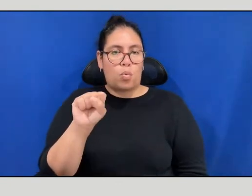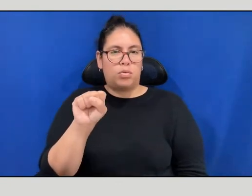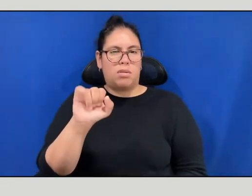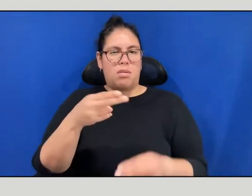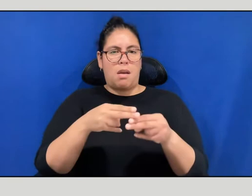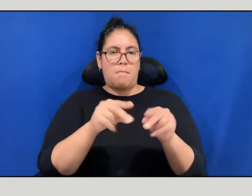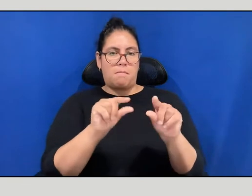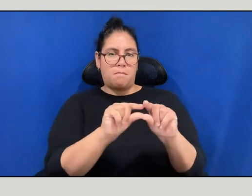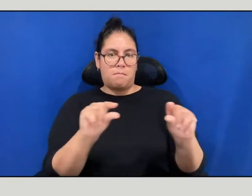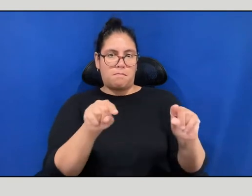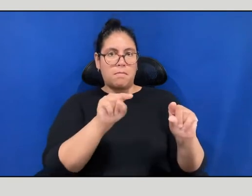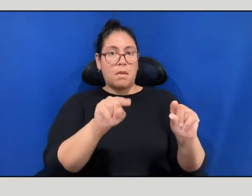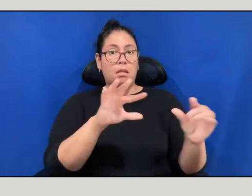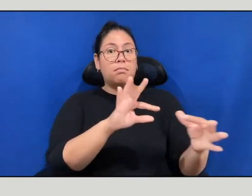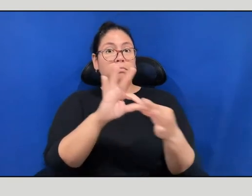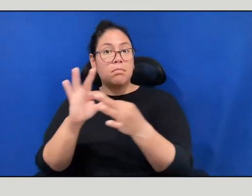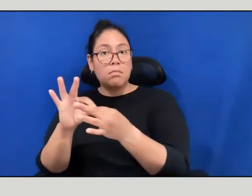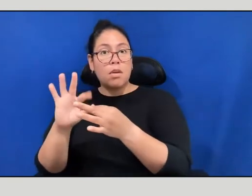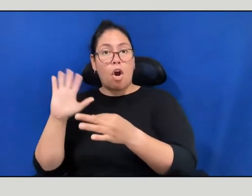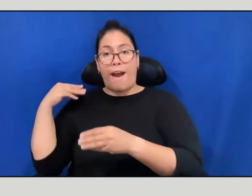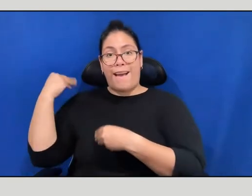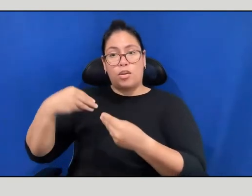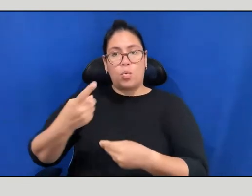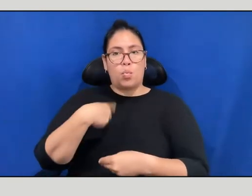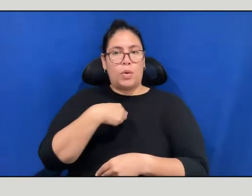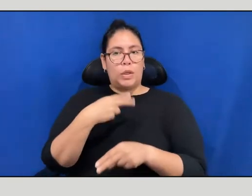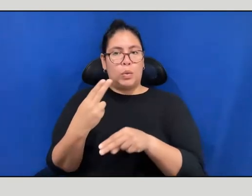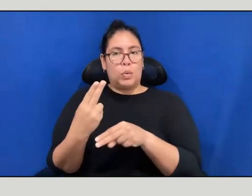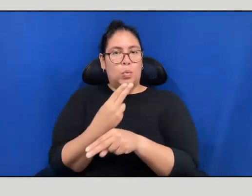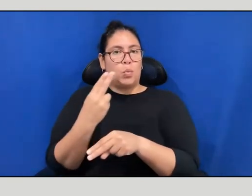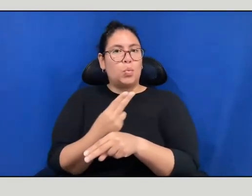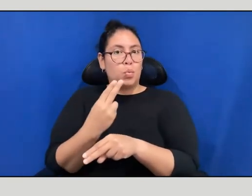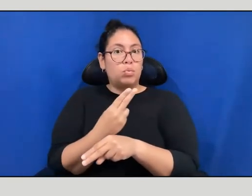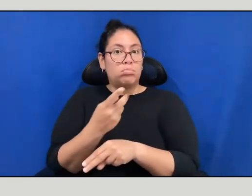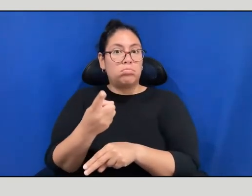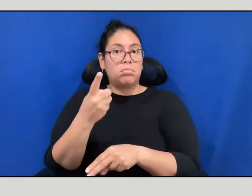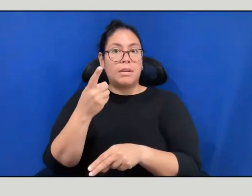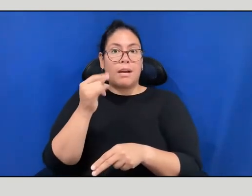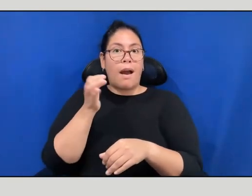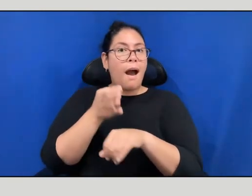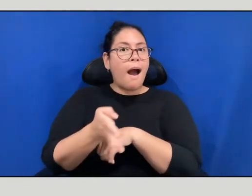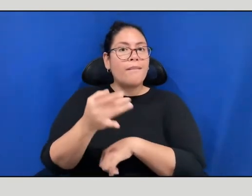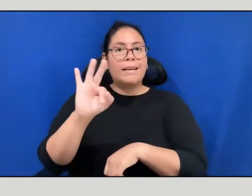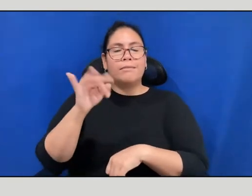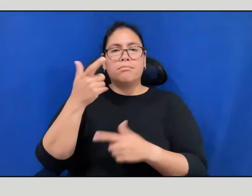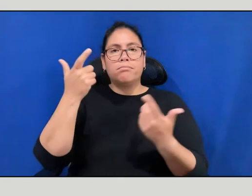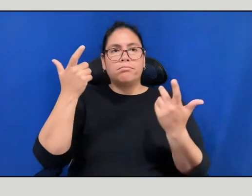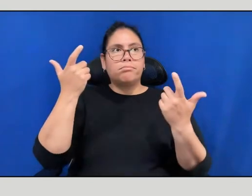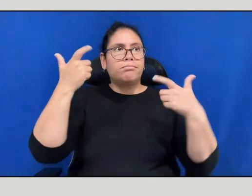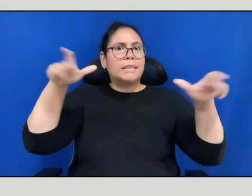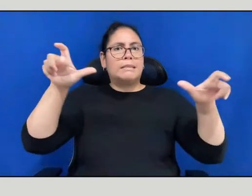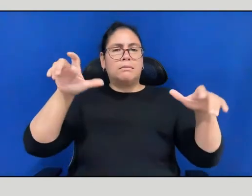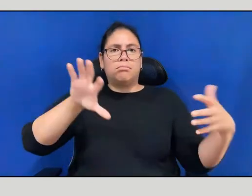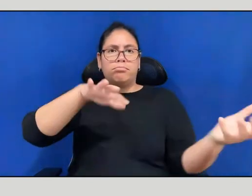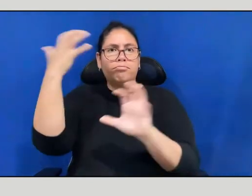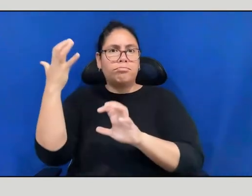that we use when we have a catastrophe. When lights, electricity is not there, what are you going to do?